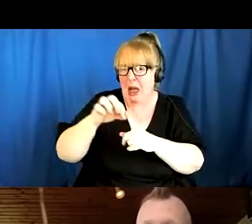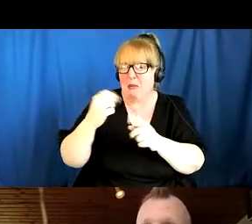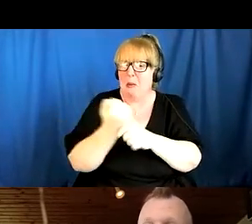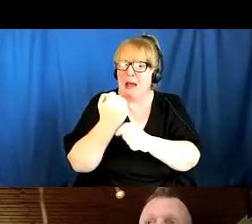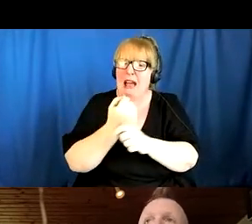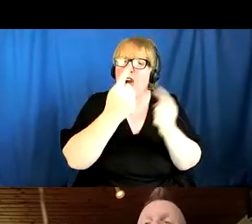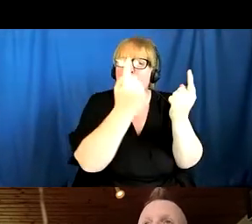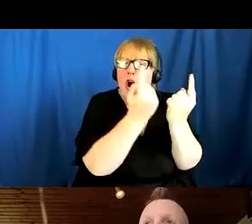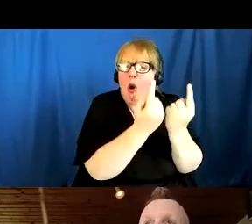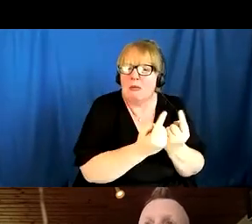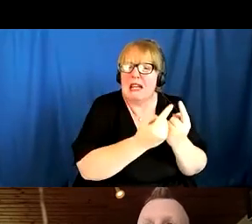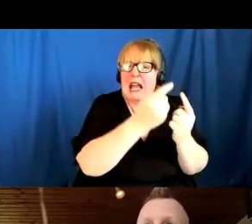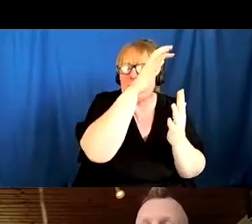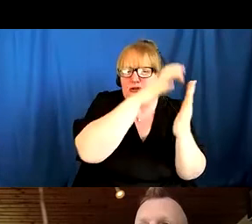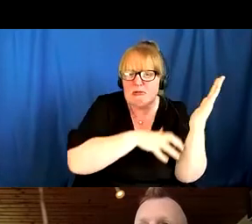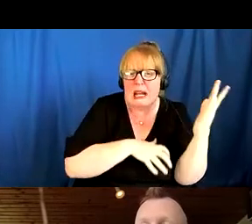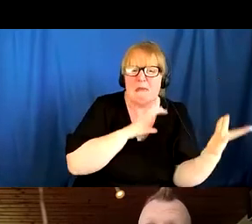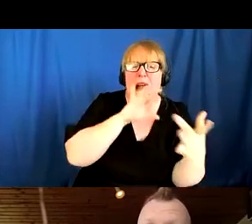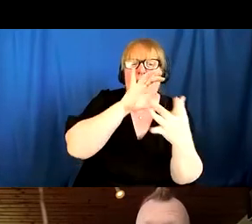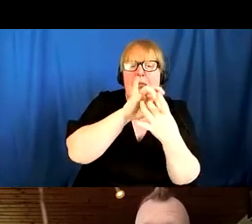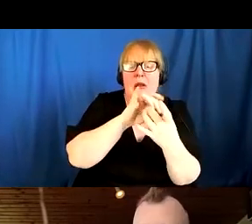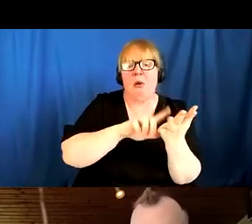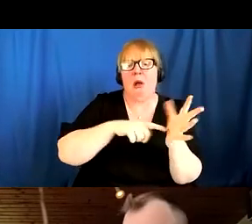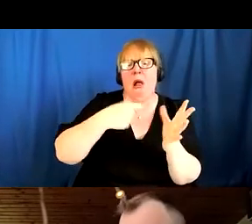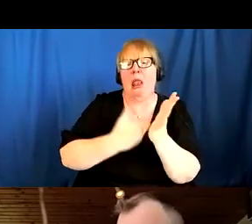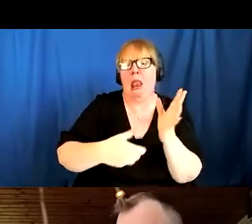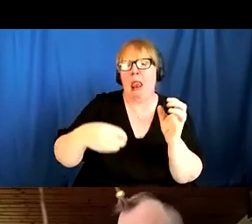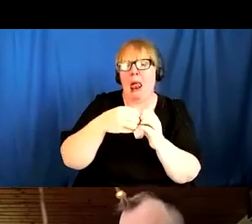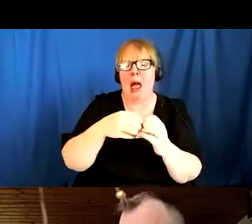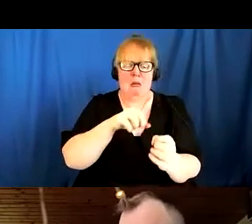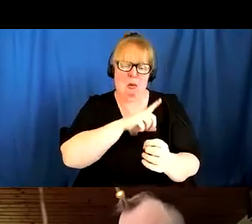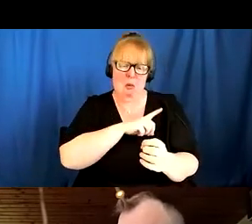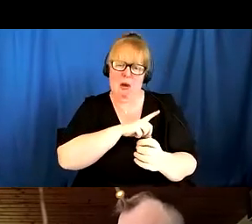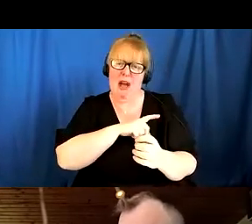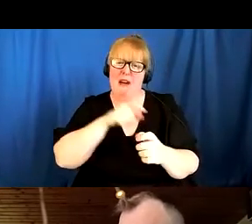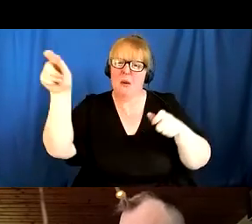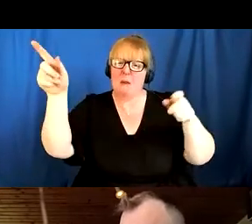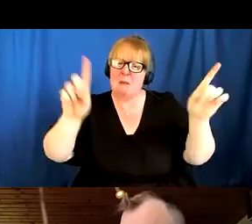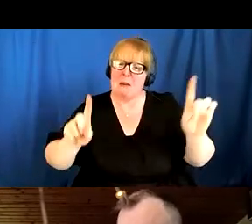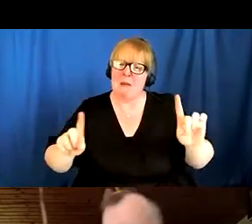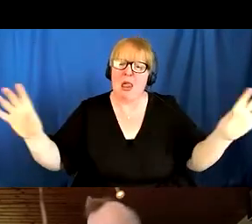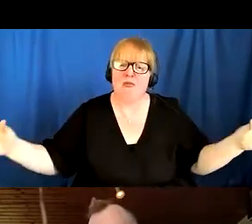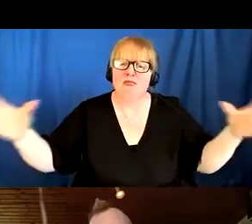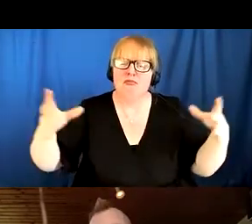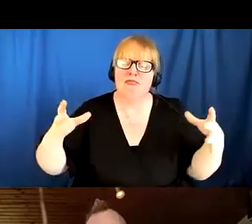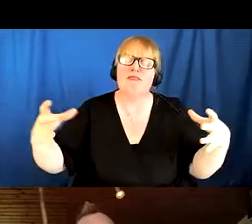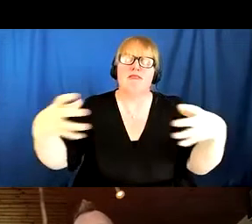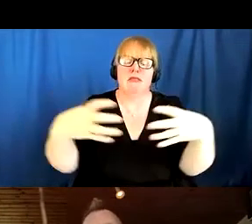LARP as a means to bring people together. And so, it's yeah, I don't want to think about